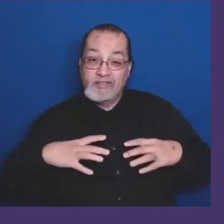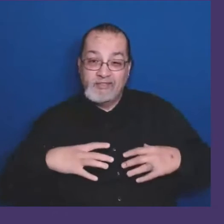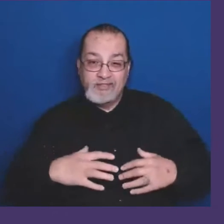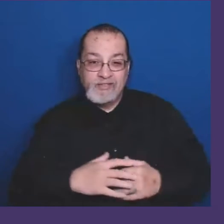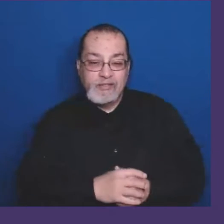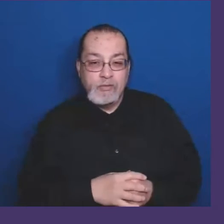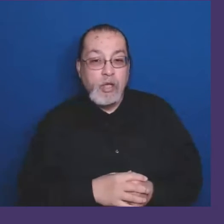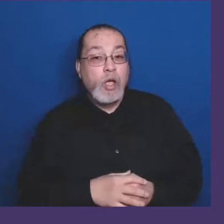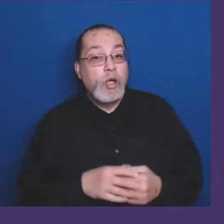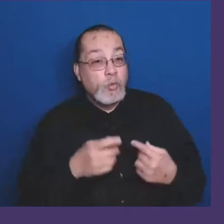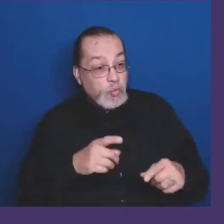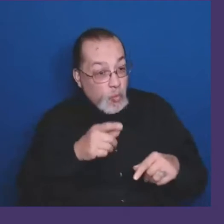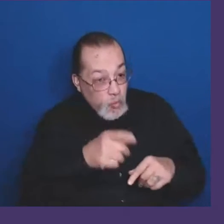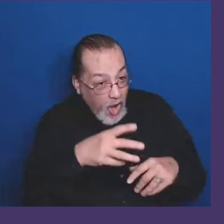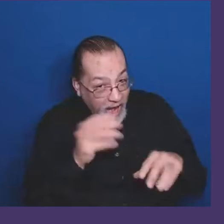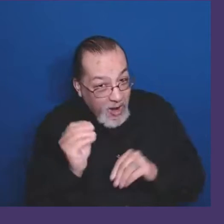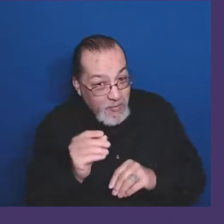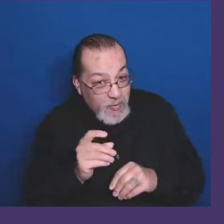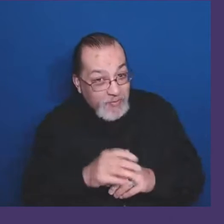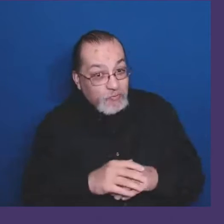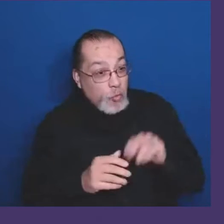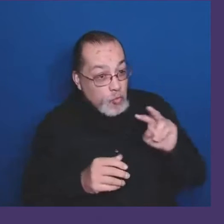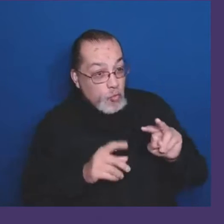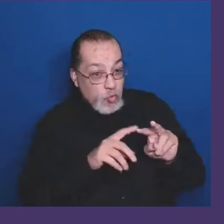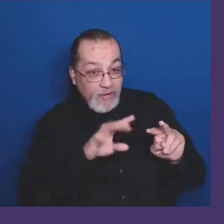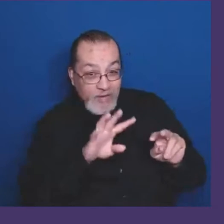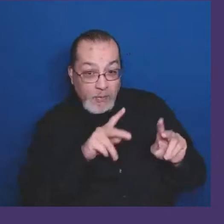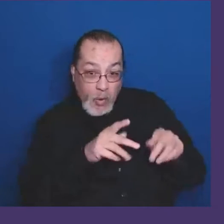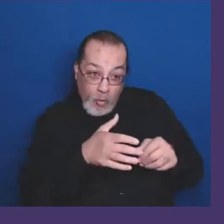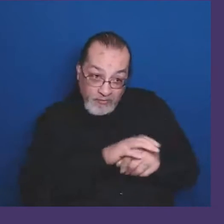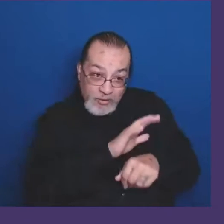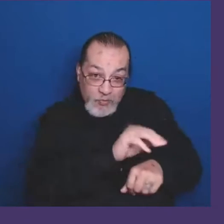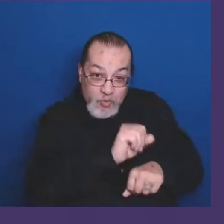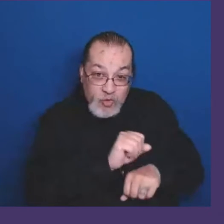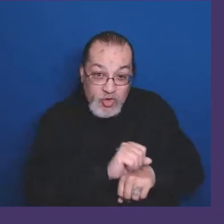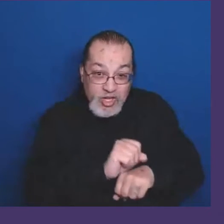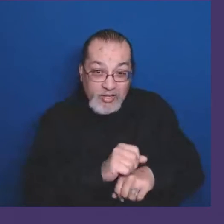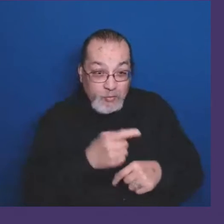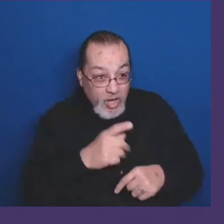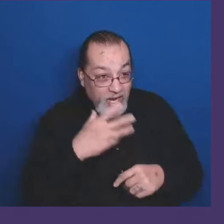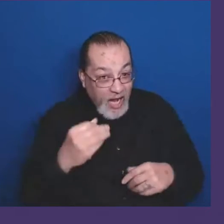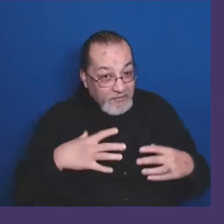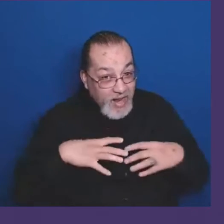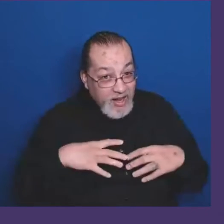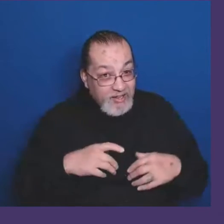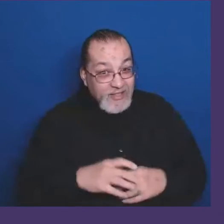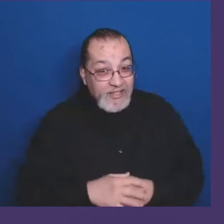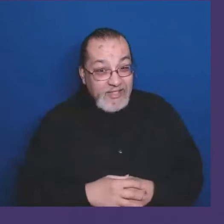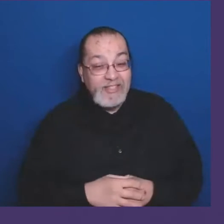I thank them for covering for me. Jenny Lay-Flurrie: I'm sure you have a lot to catch up